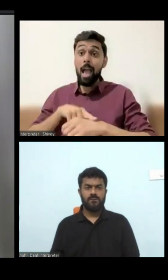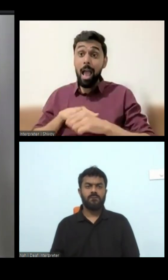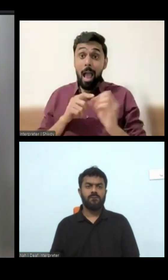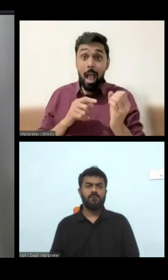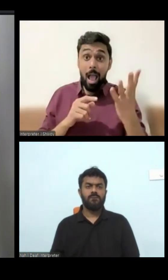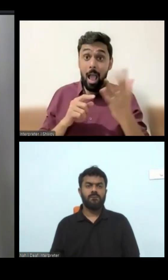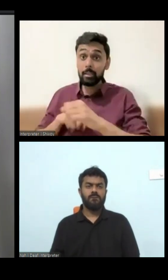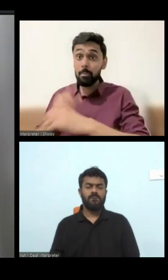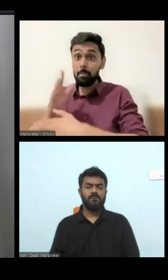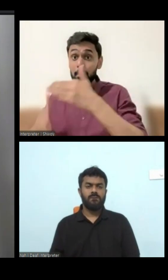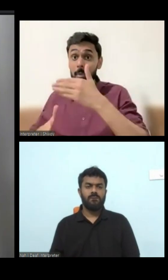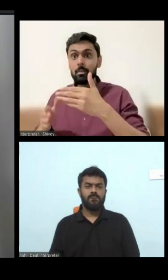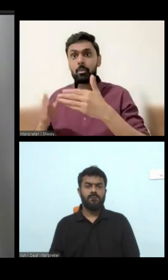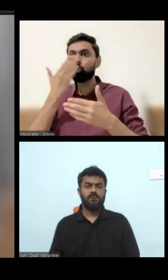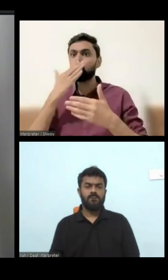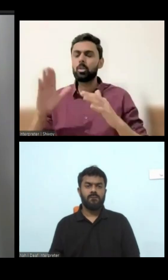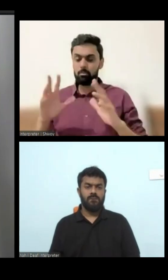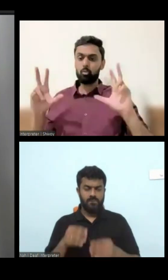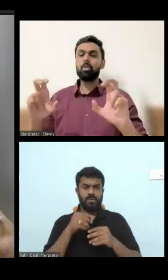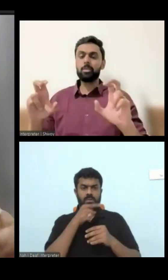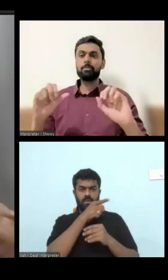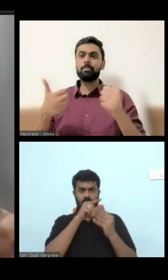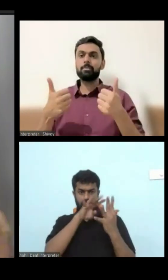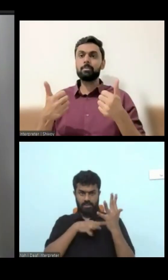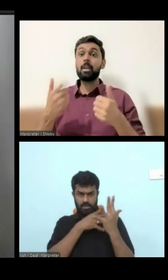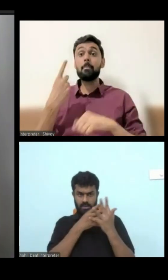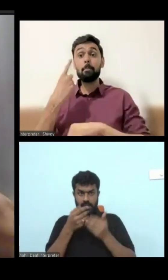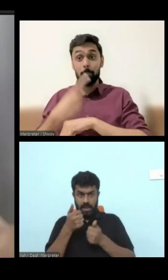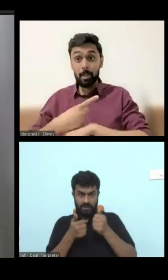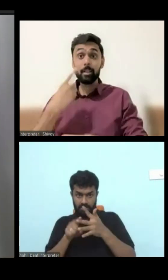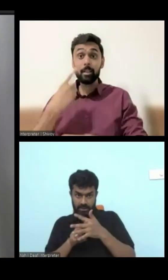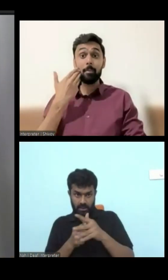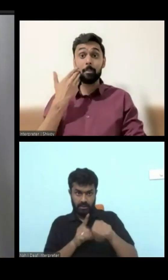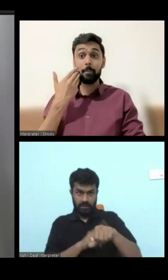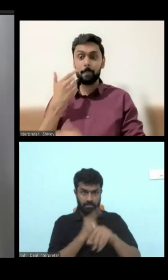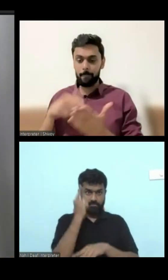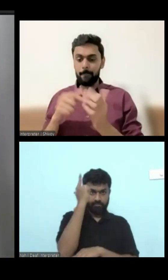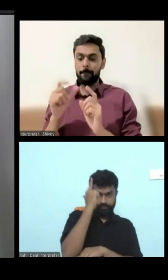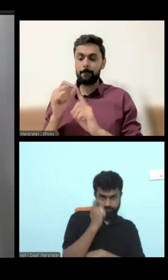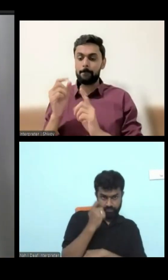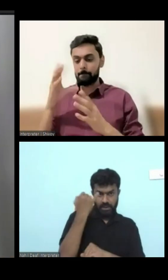And what time will it end. And even dates. So, you can decide what date the exam will start. And what date the exam will end.